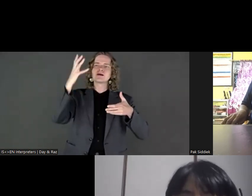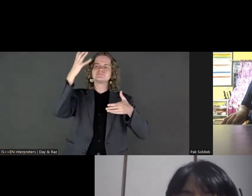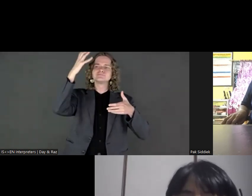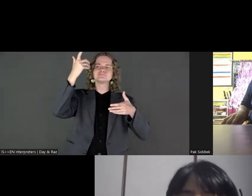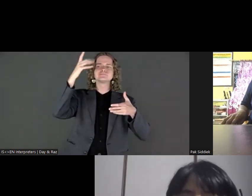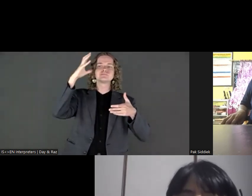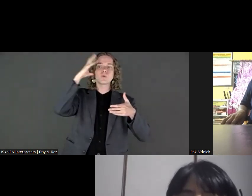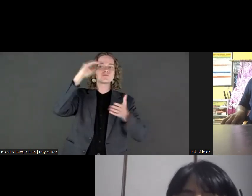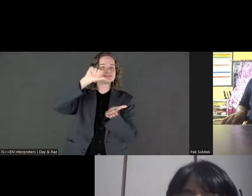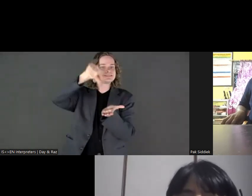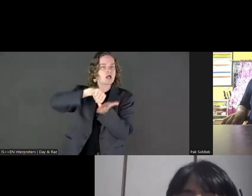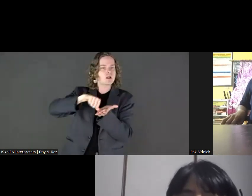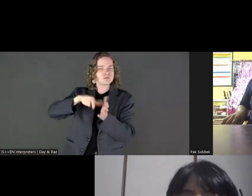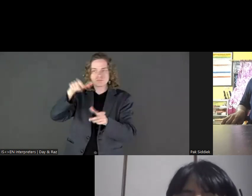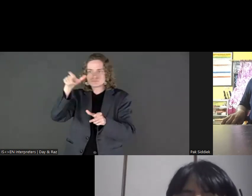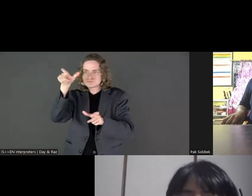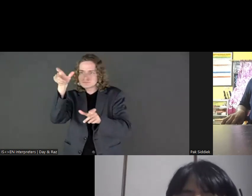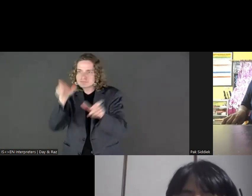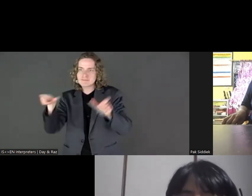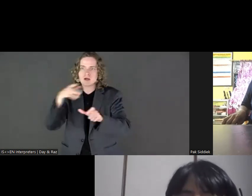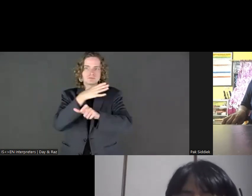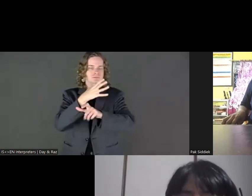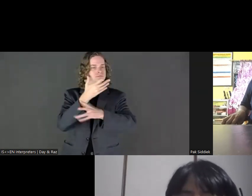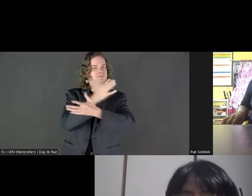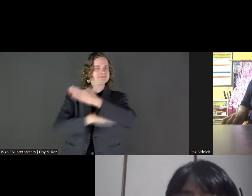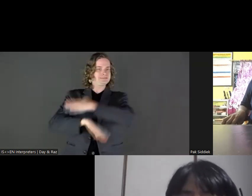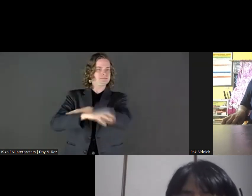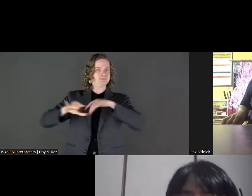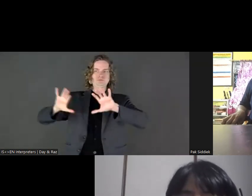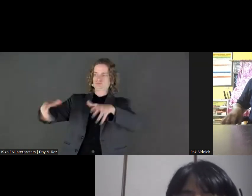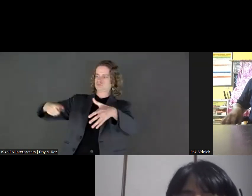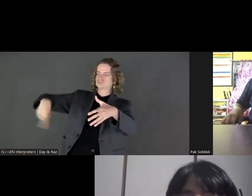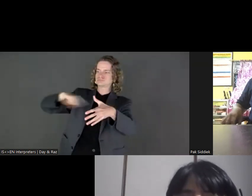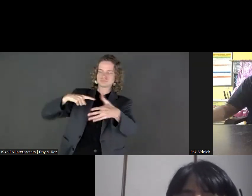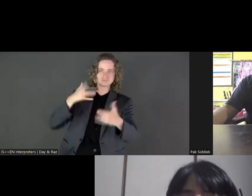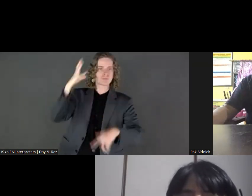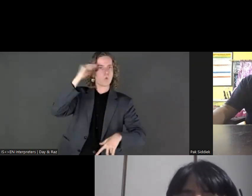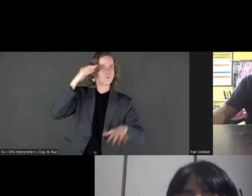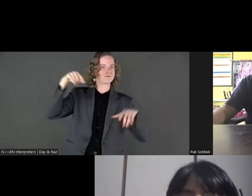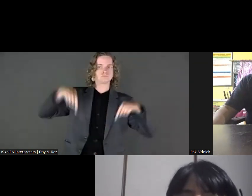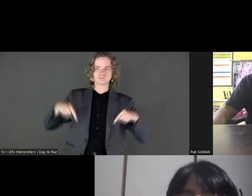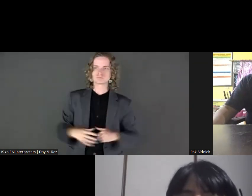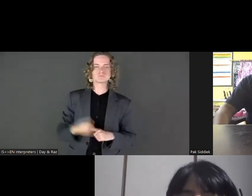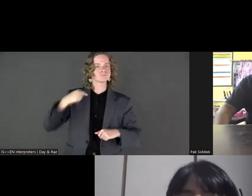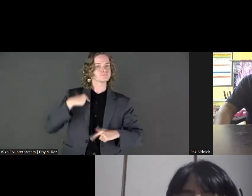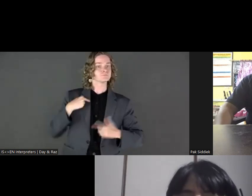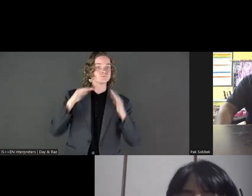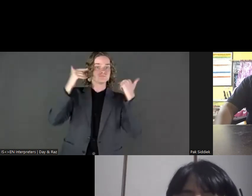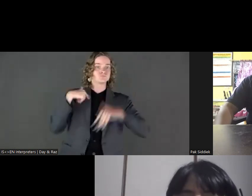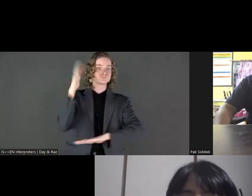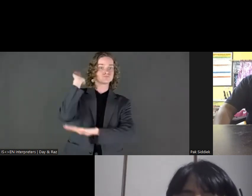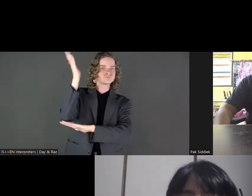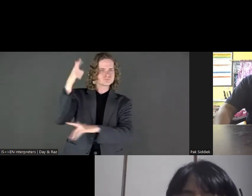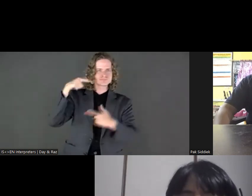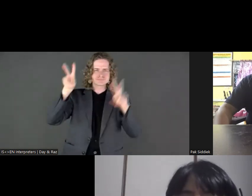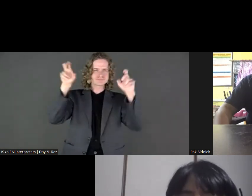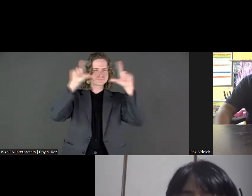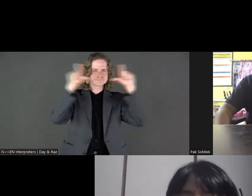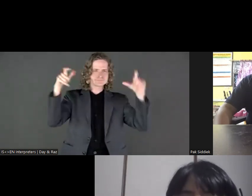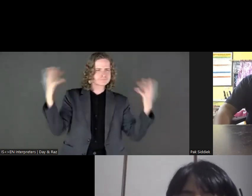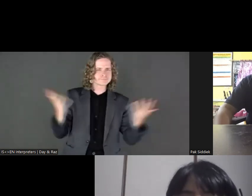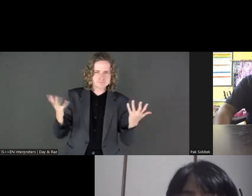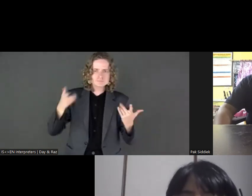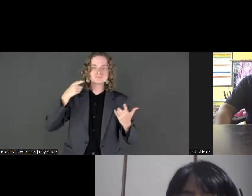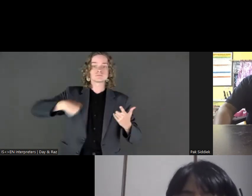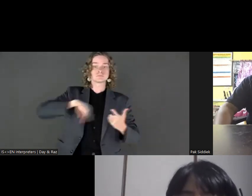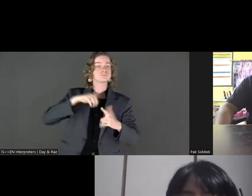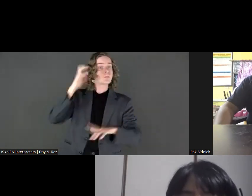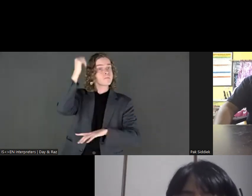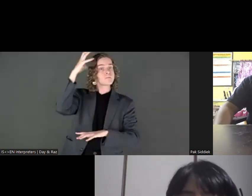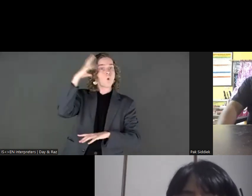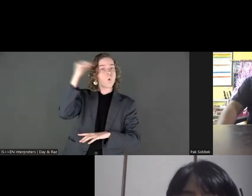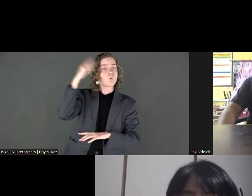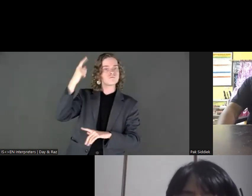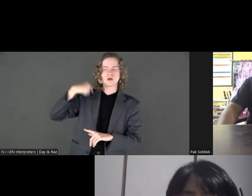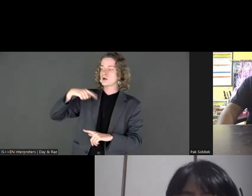about our experience. With respect to Moldova, its response to the humanitarian crisis, and our